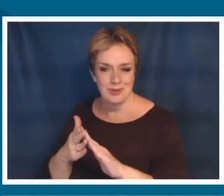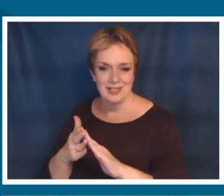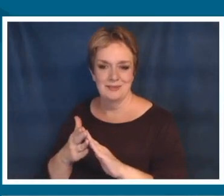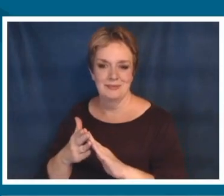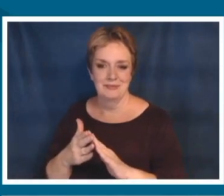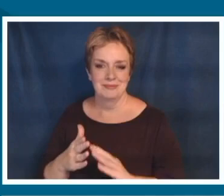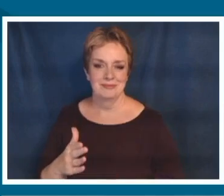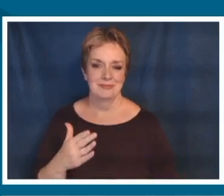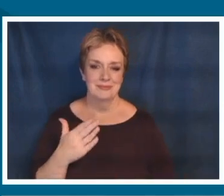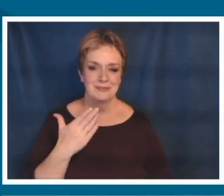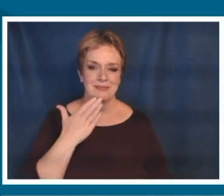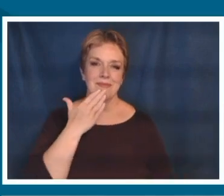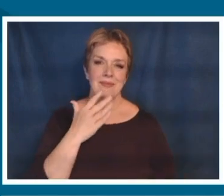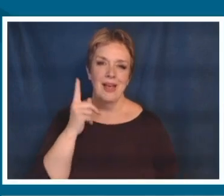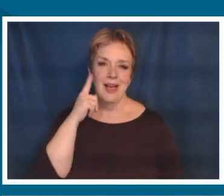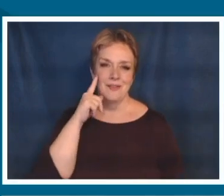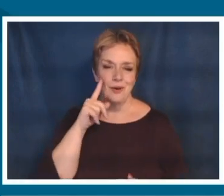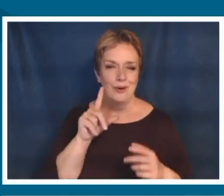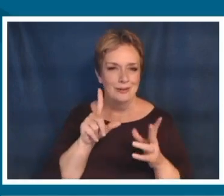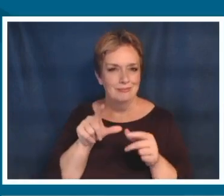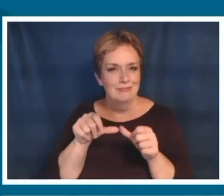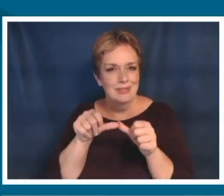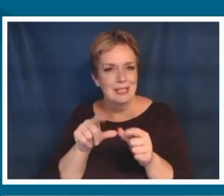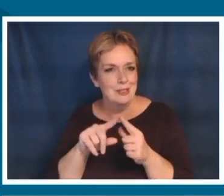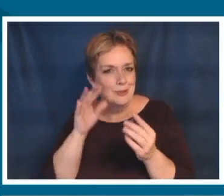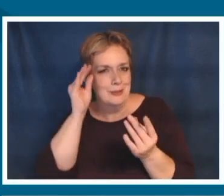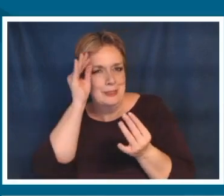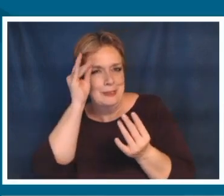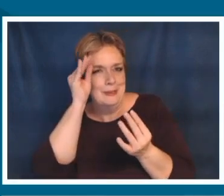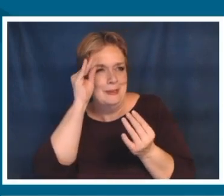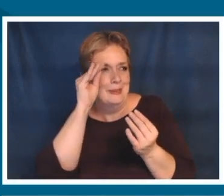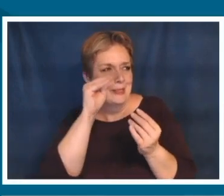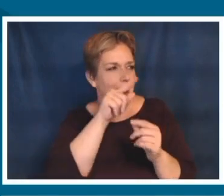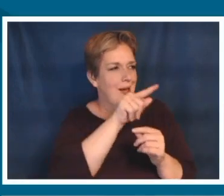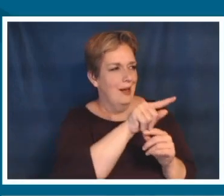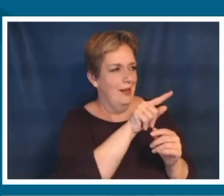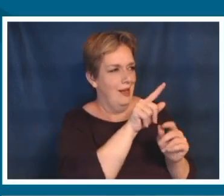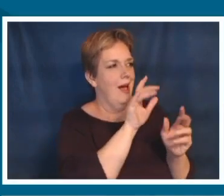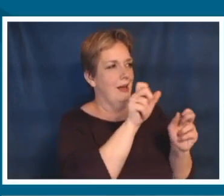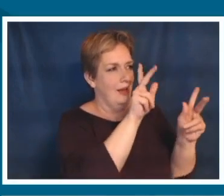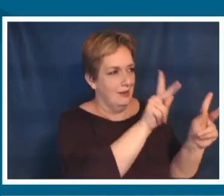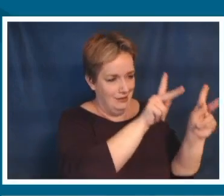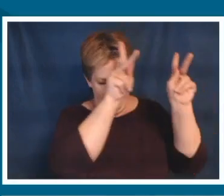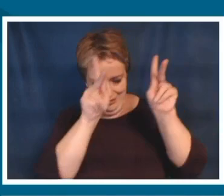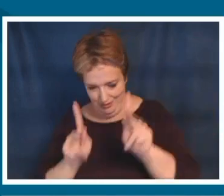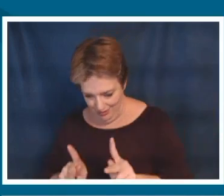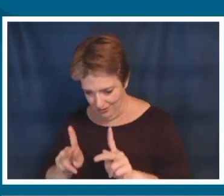think about the parallels and how these same tactics can help us at school